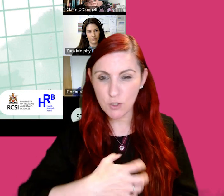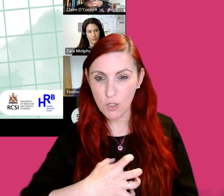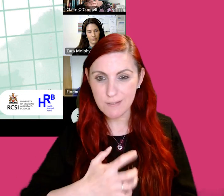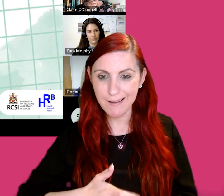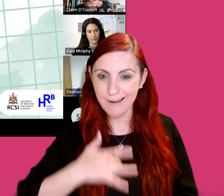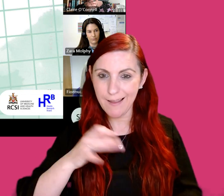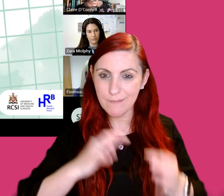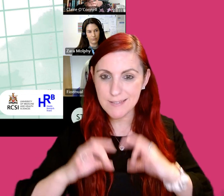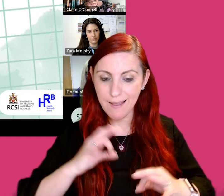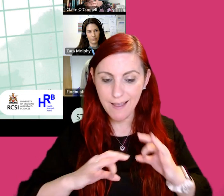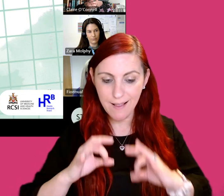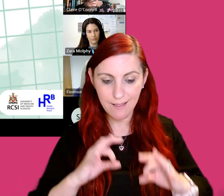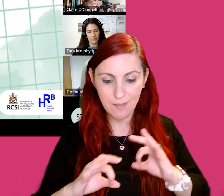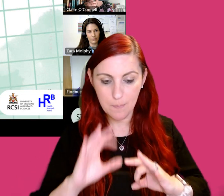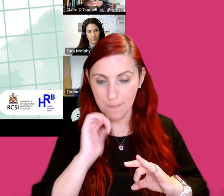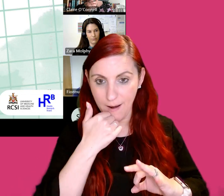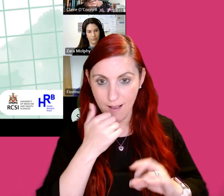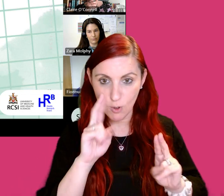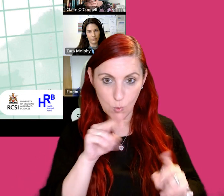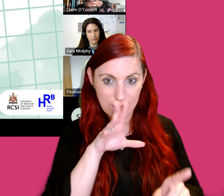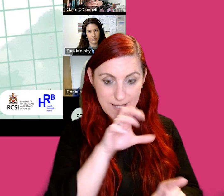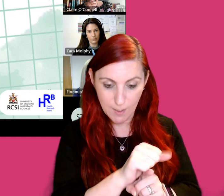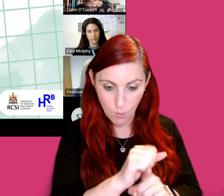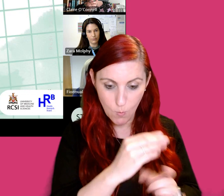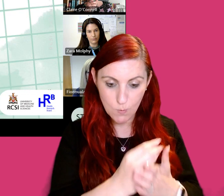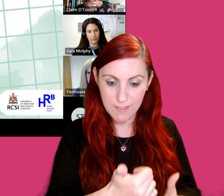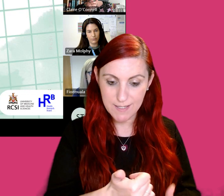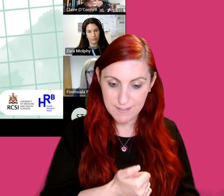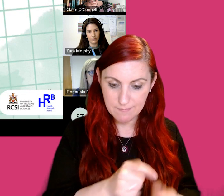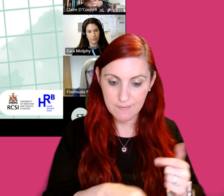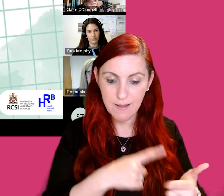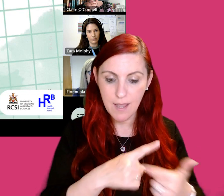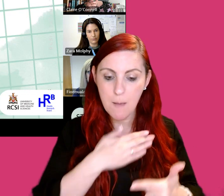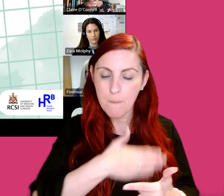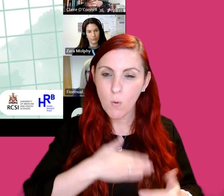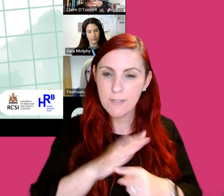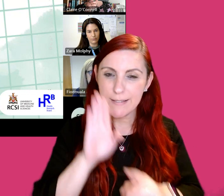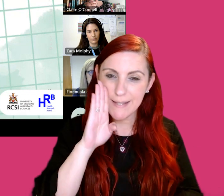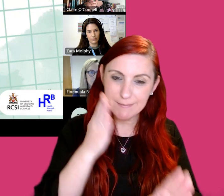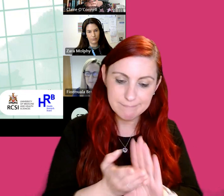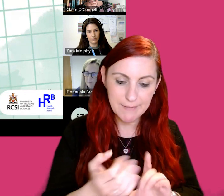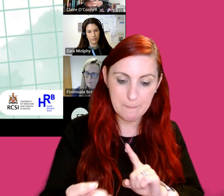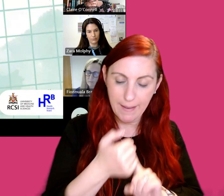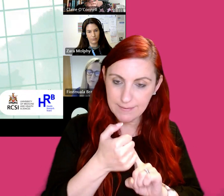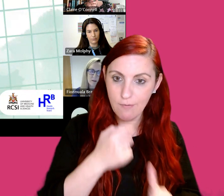lifestyle as a result of new diagnosis emotional and psychological aspect of the diagnosis and as